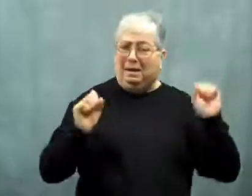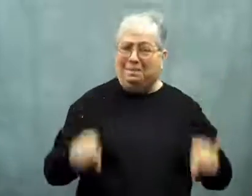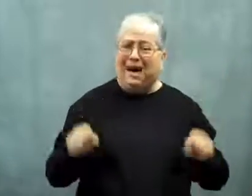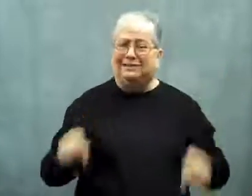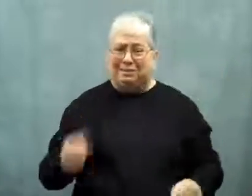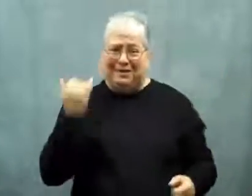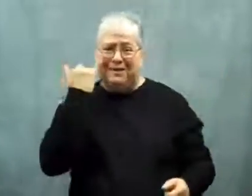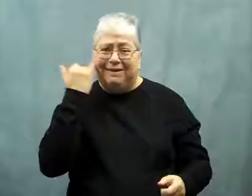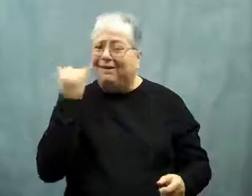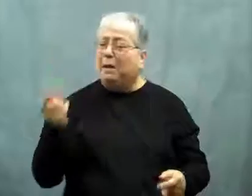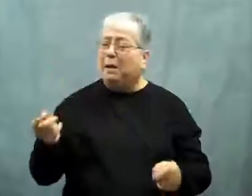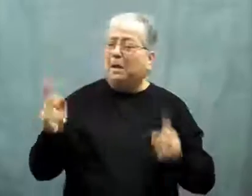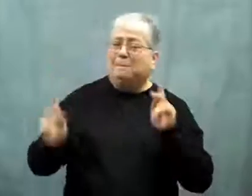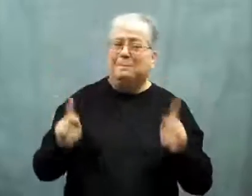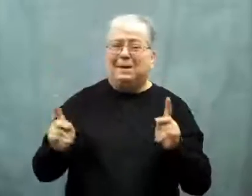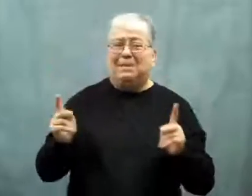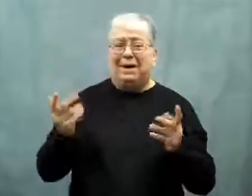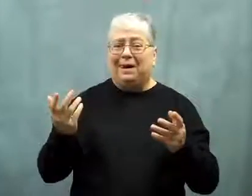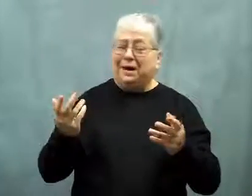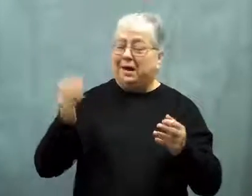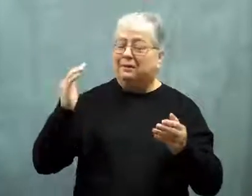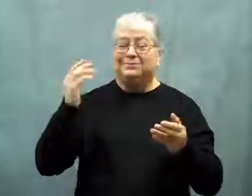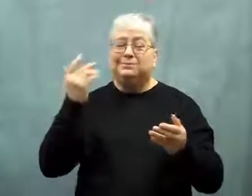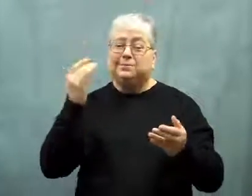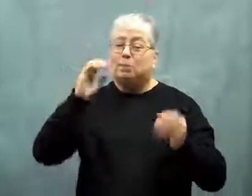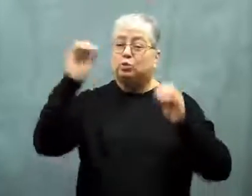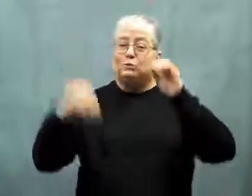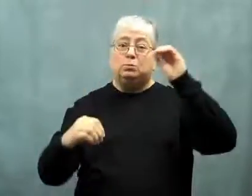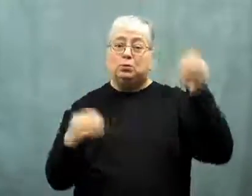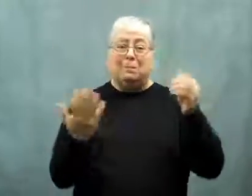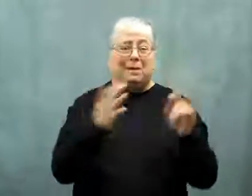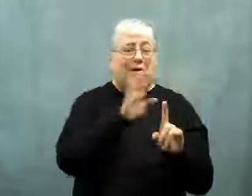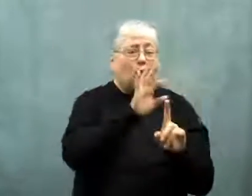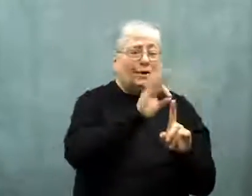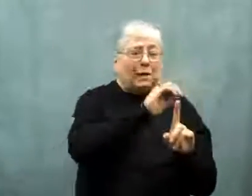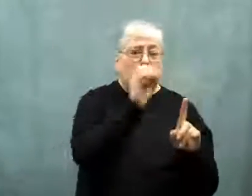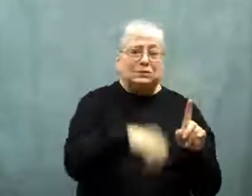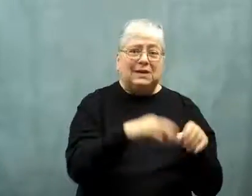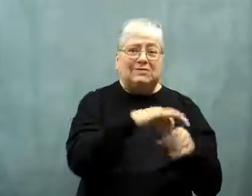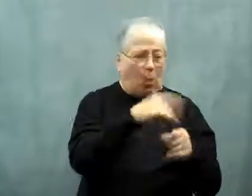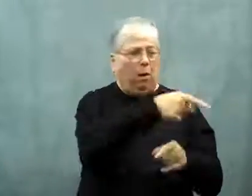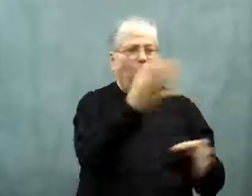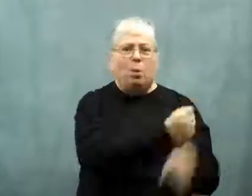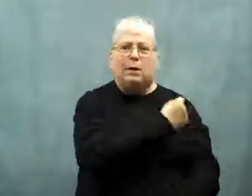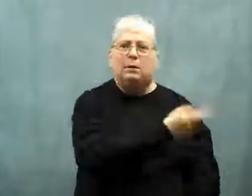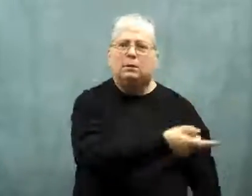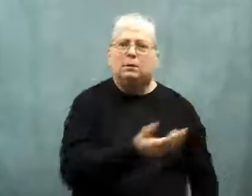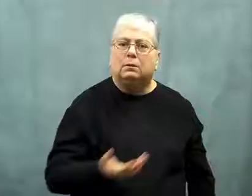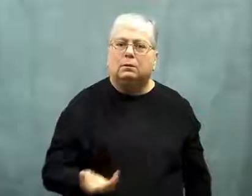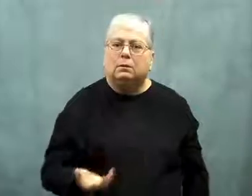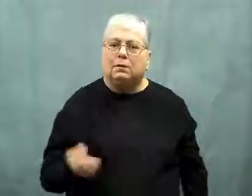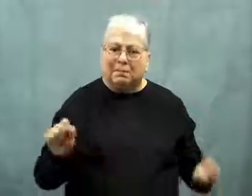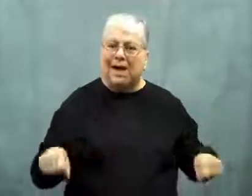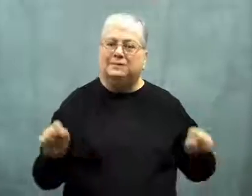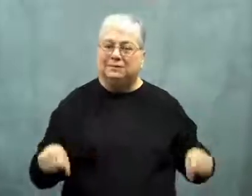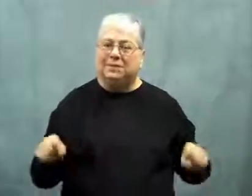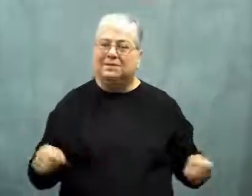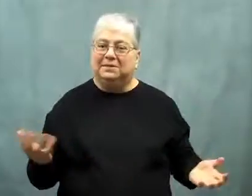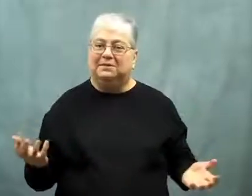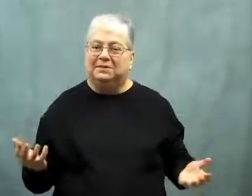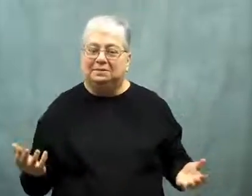It's possible for a candidate to have only 49% of the popular vote and still win.